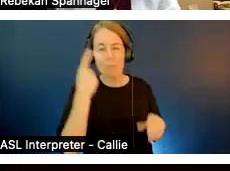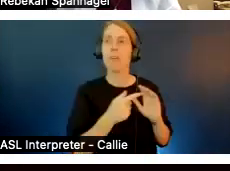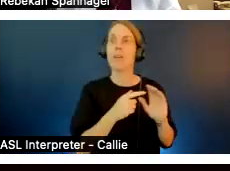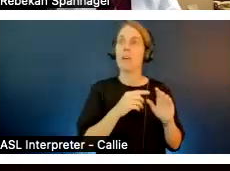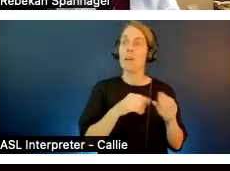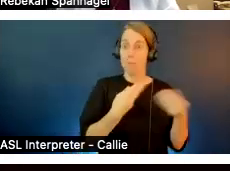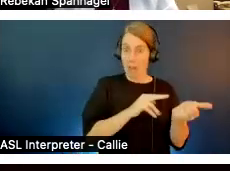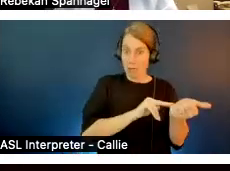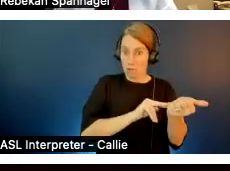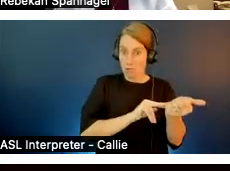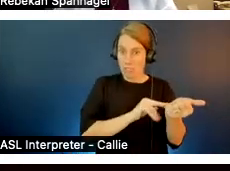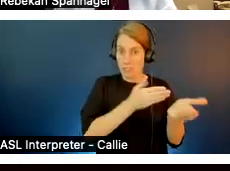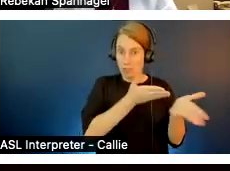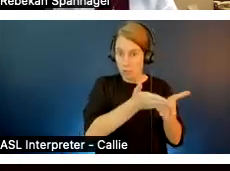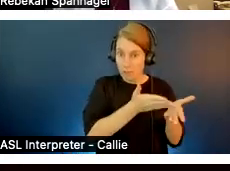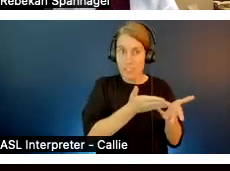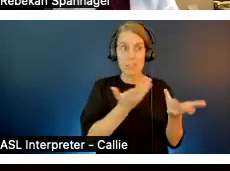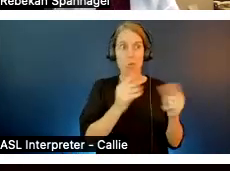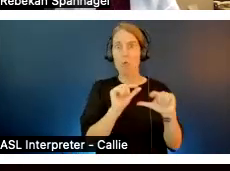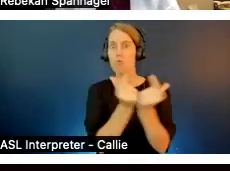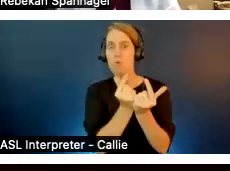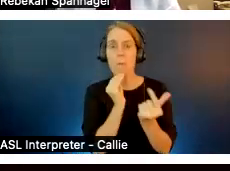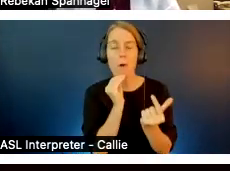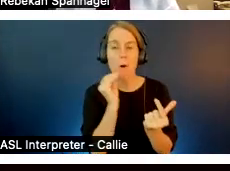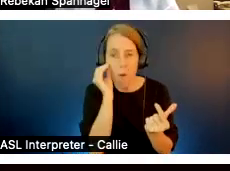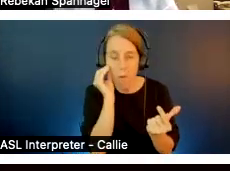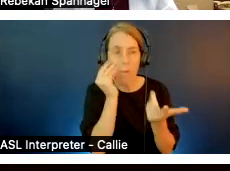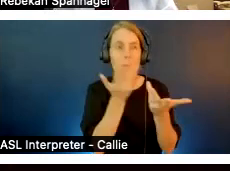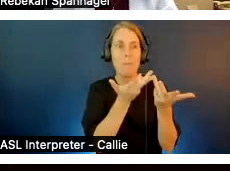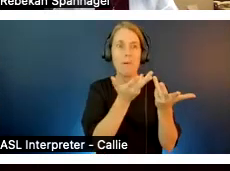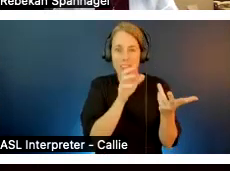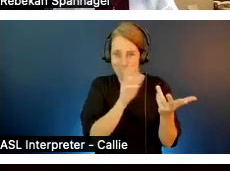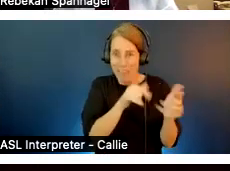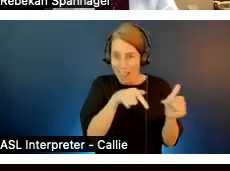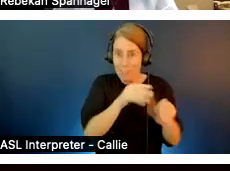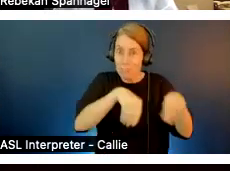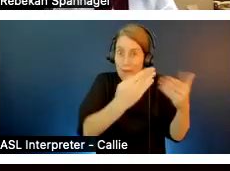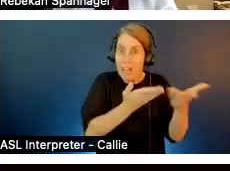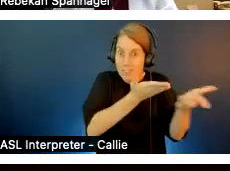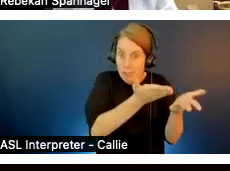group home is the uh director of that group home those two entities should be separate um so that